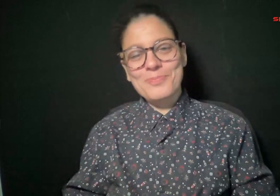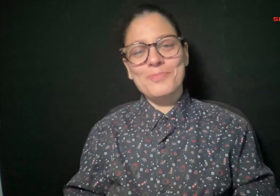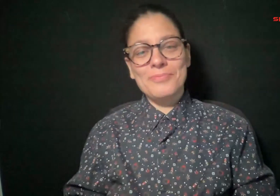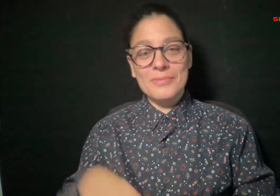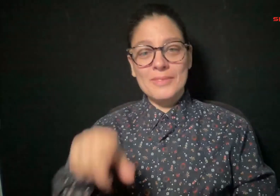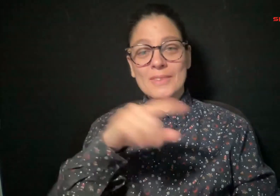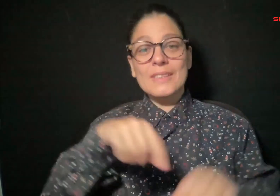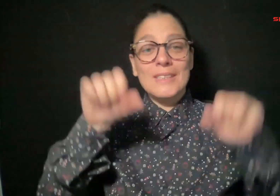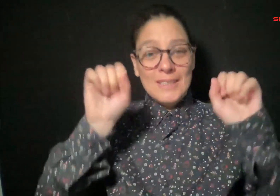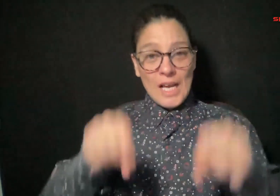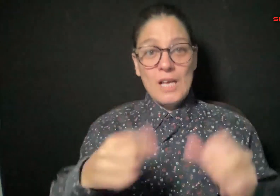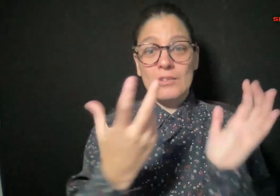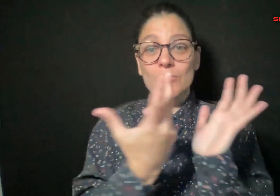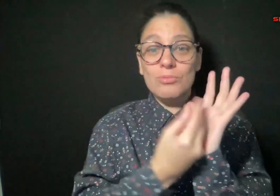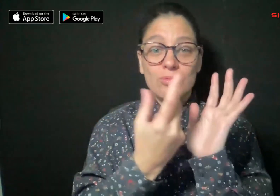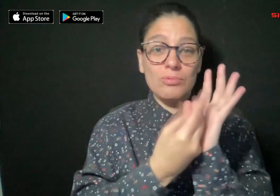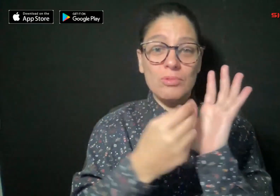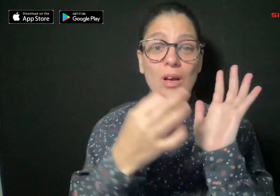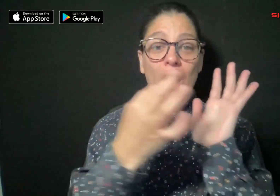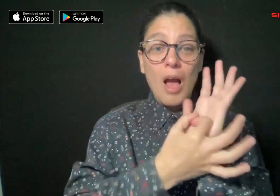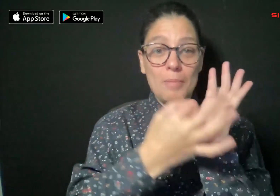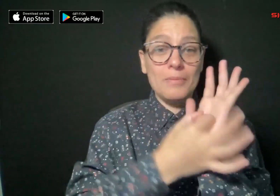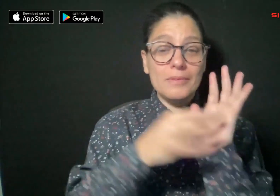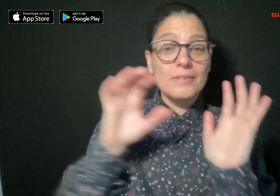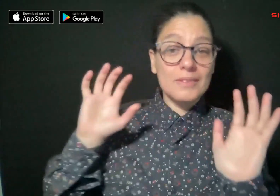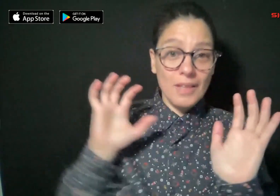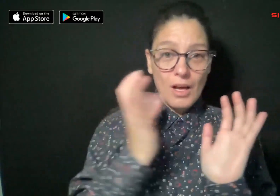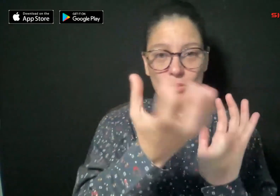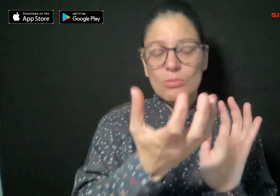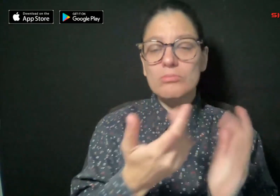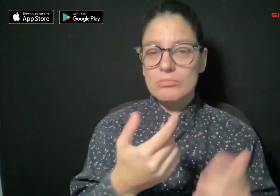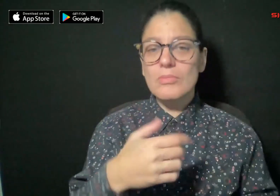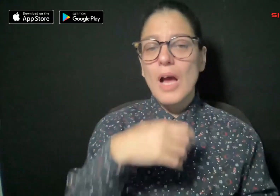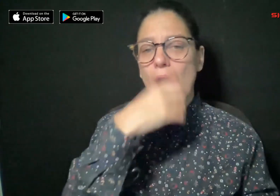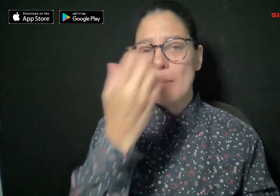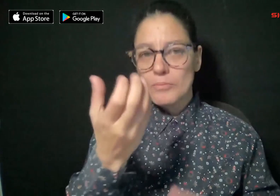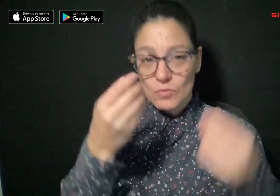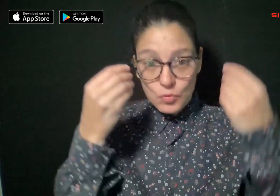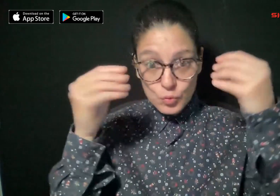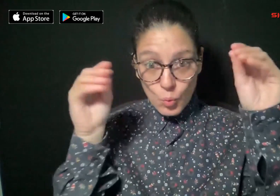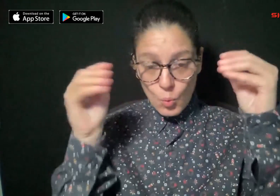download the Sign1News app by heading to the app store or Google play store on your smart